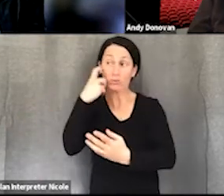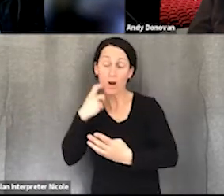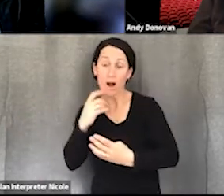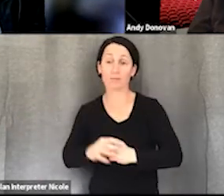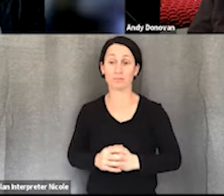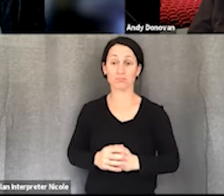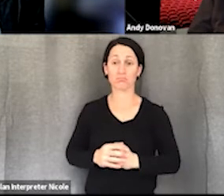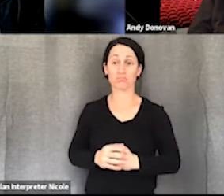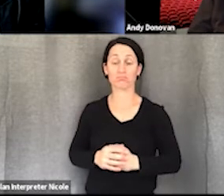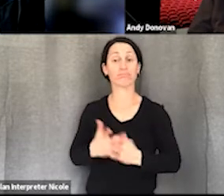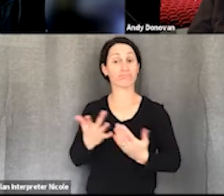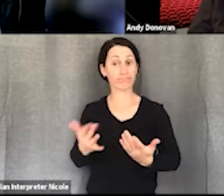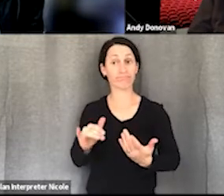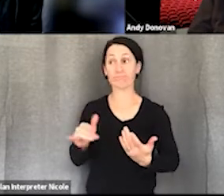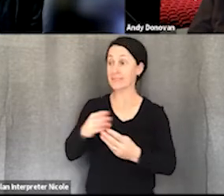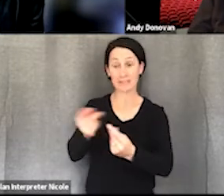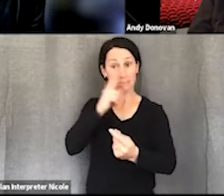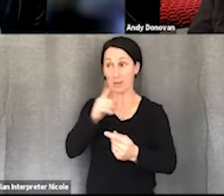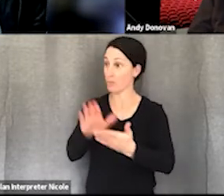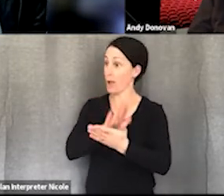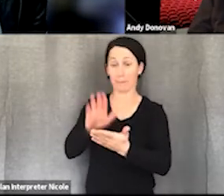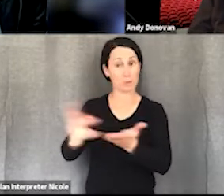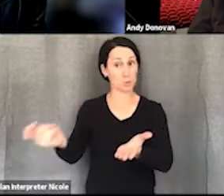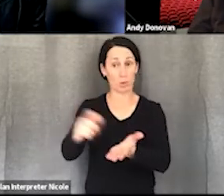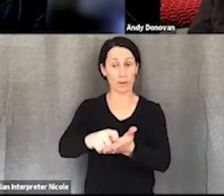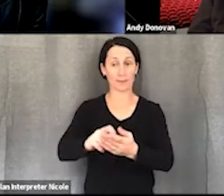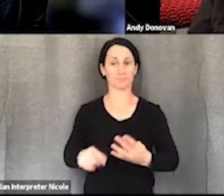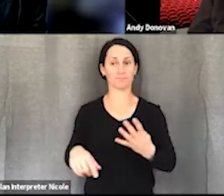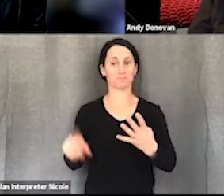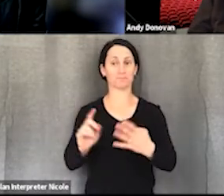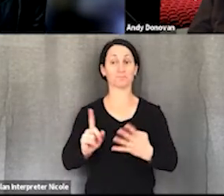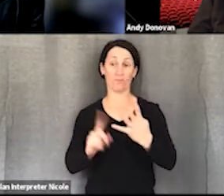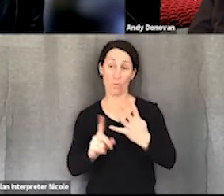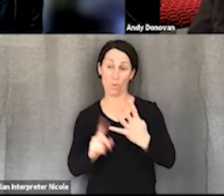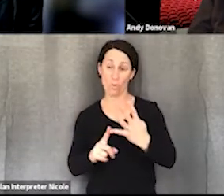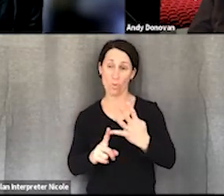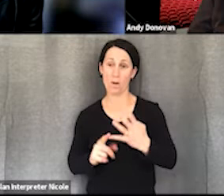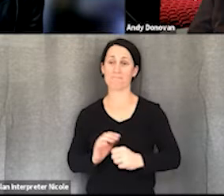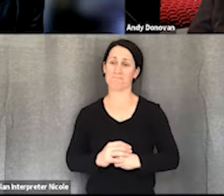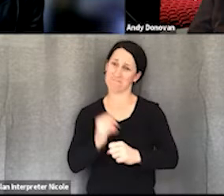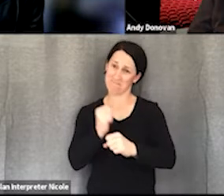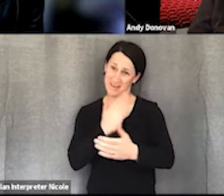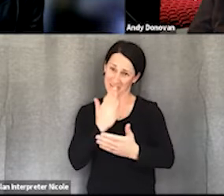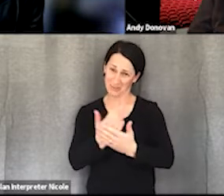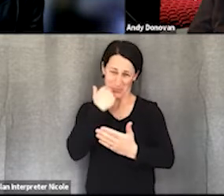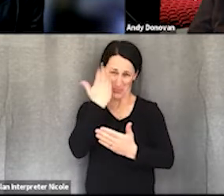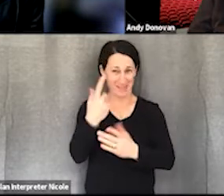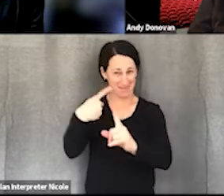there is certainly a case for that in the data. If at all possible, positive experiences. So we know that a bad